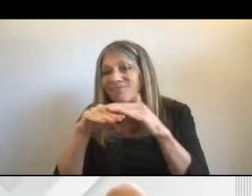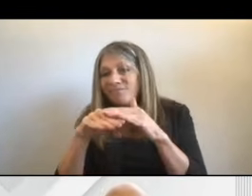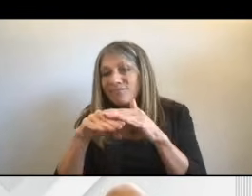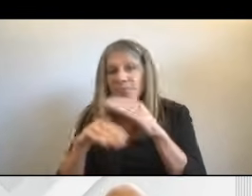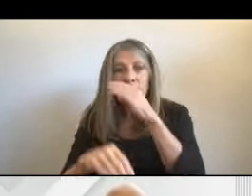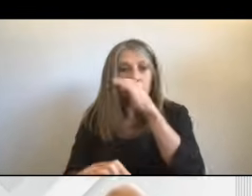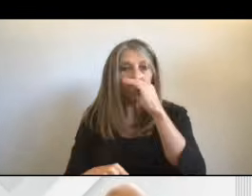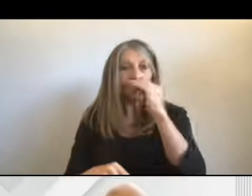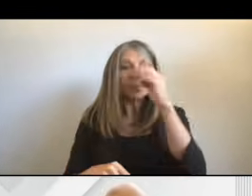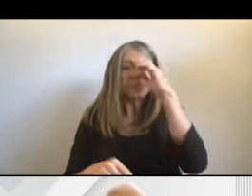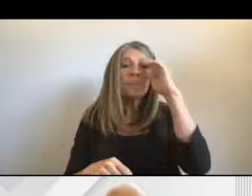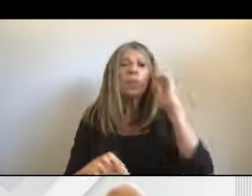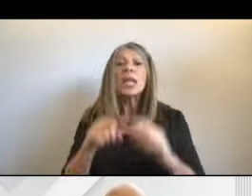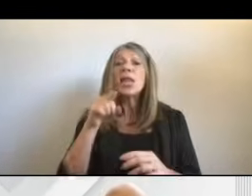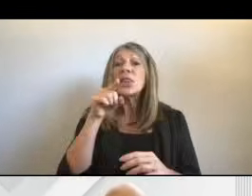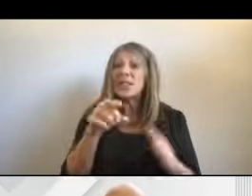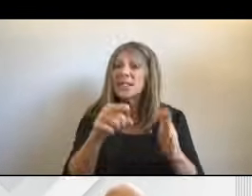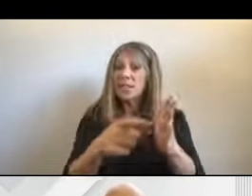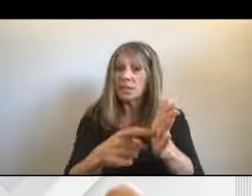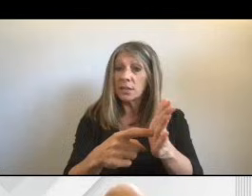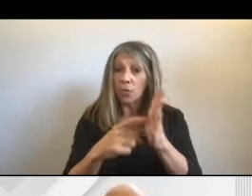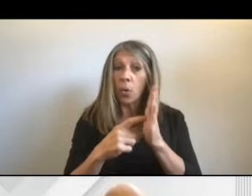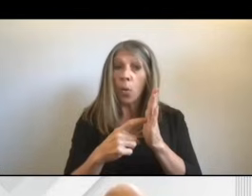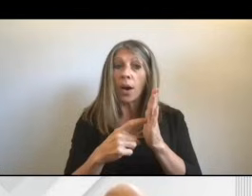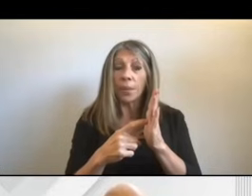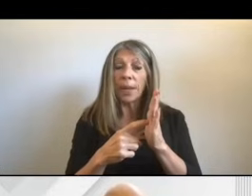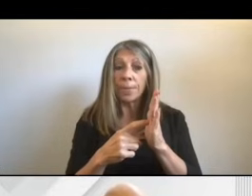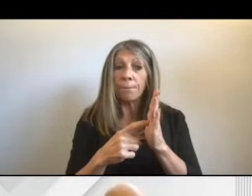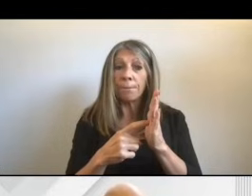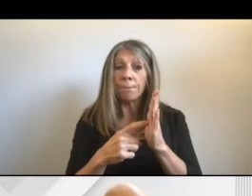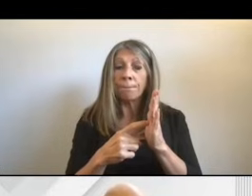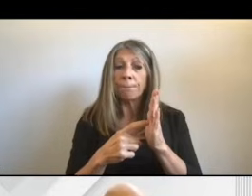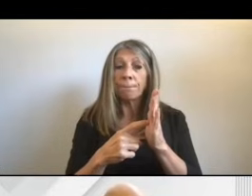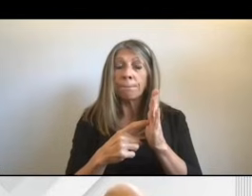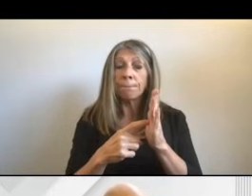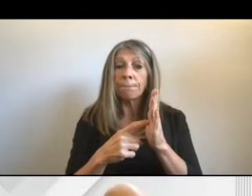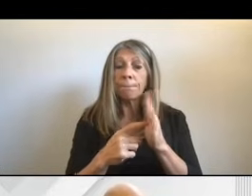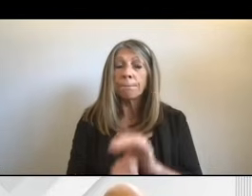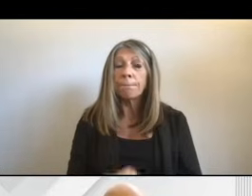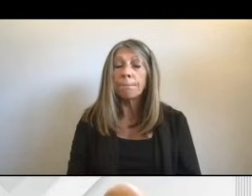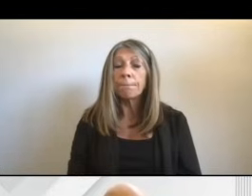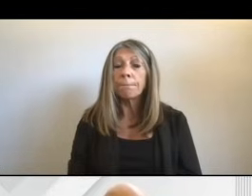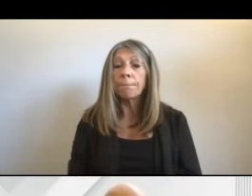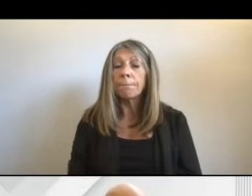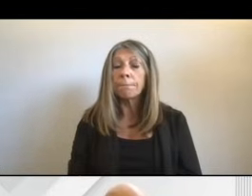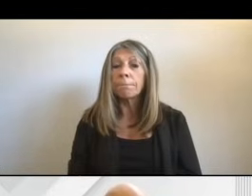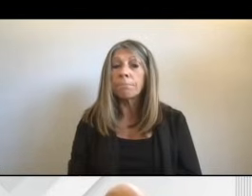Now this is a requirement that has been